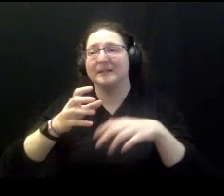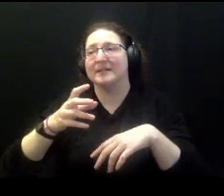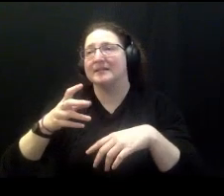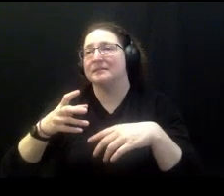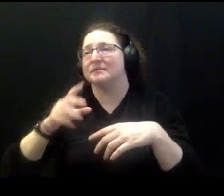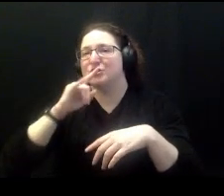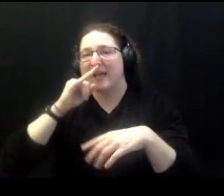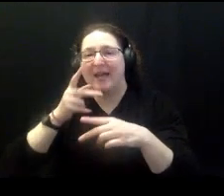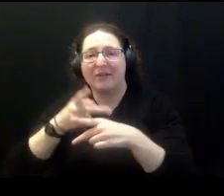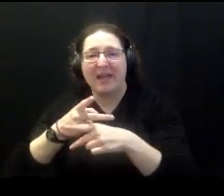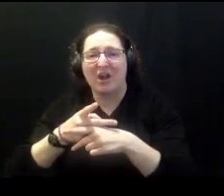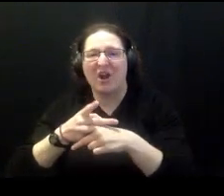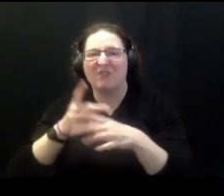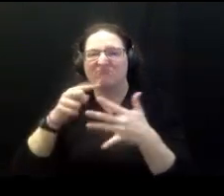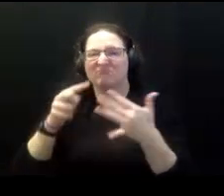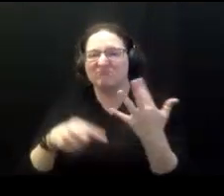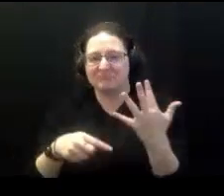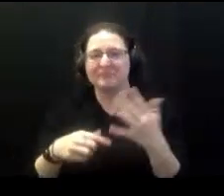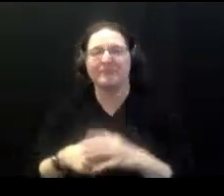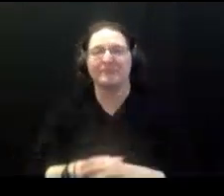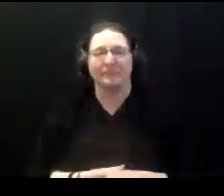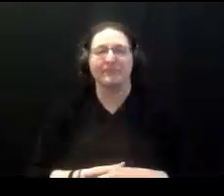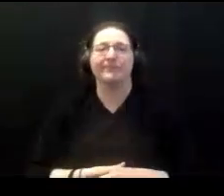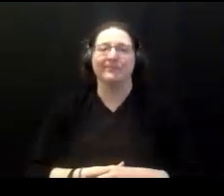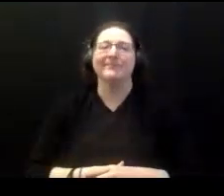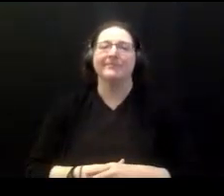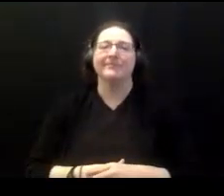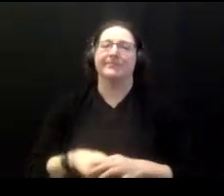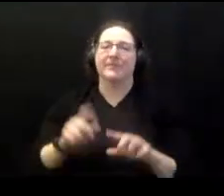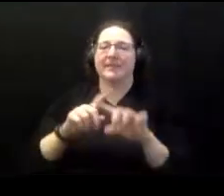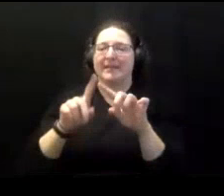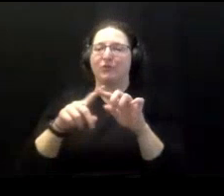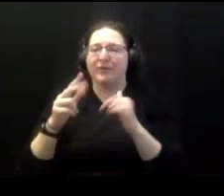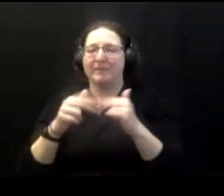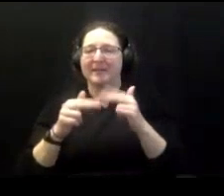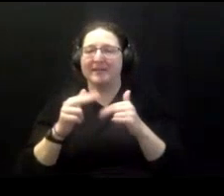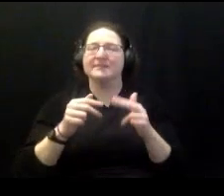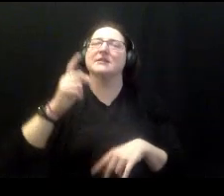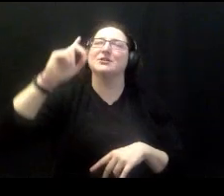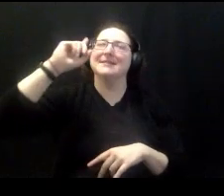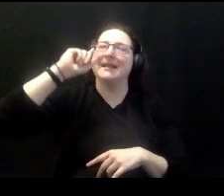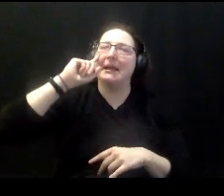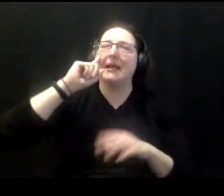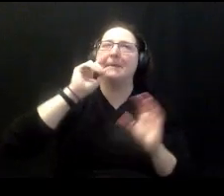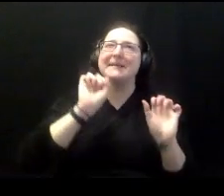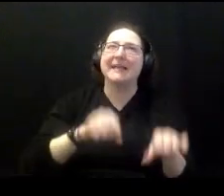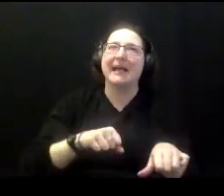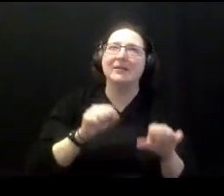types of infrastructure. Thinking about the potential for threats and hazards